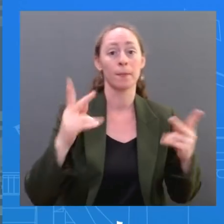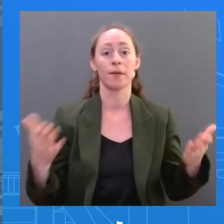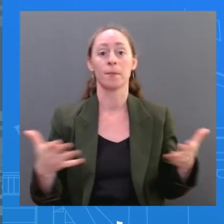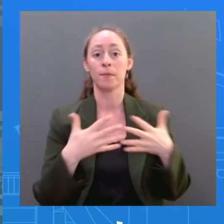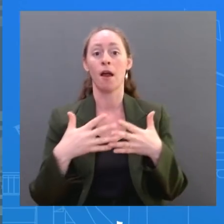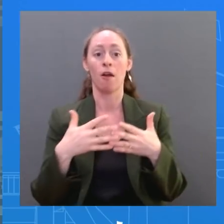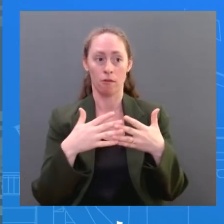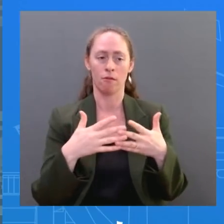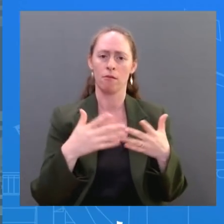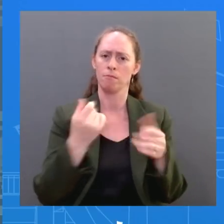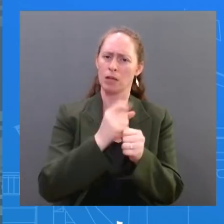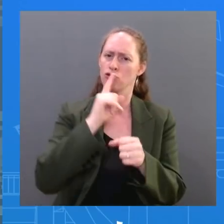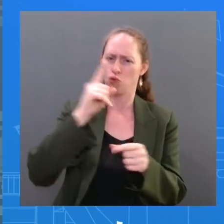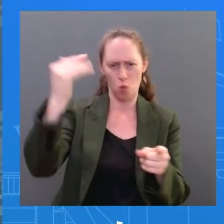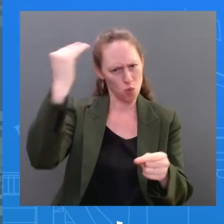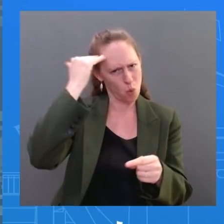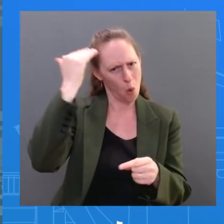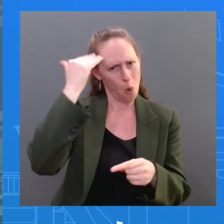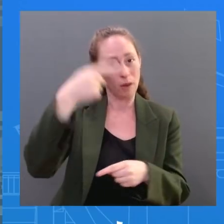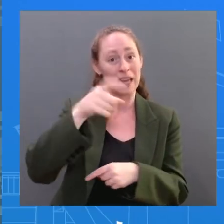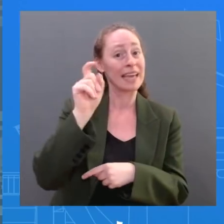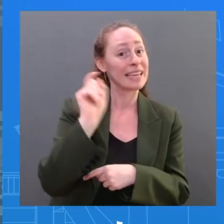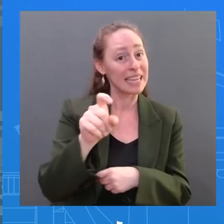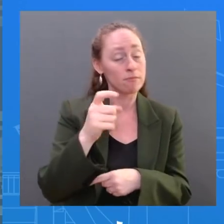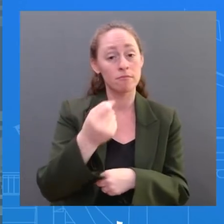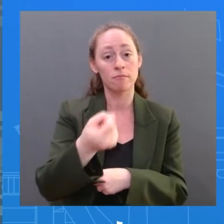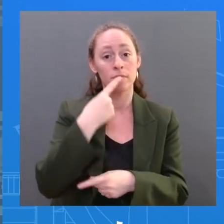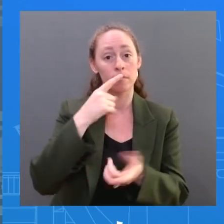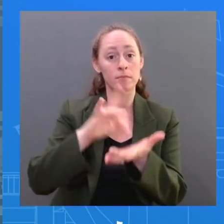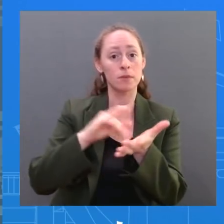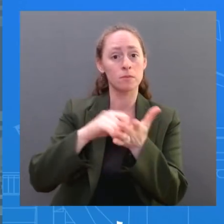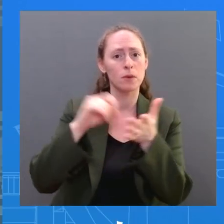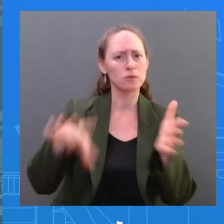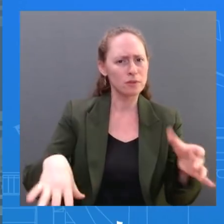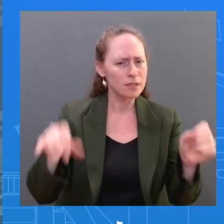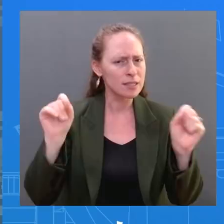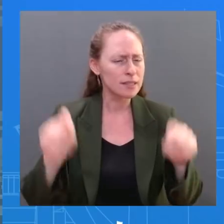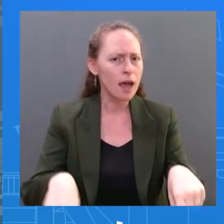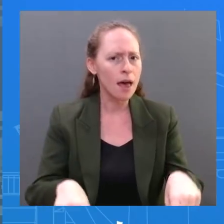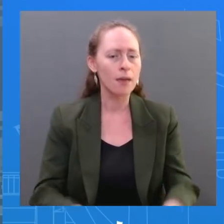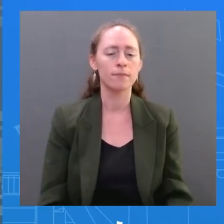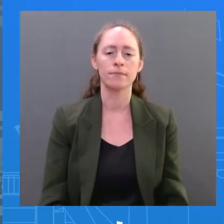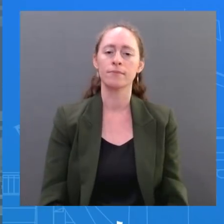and get this vital critical medication, as well as contraception, which, you know, as we noted,